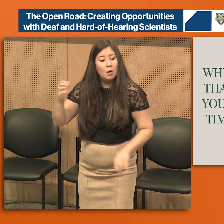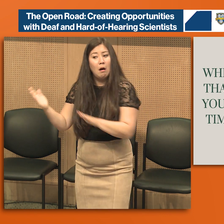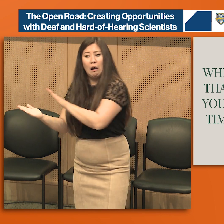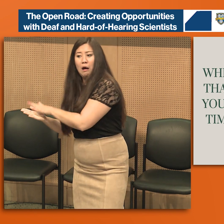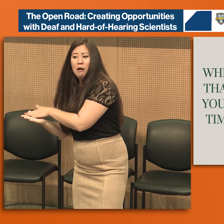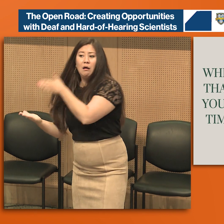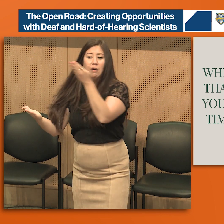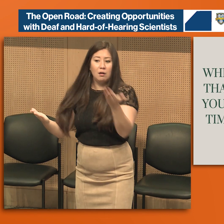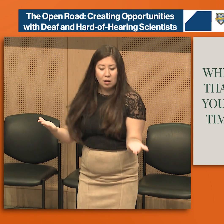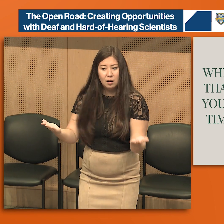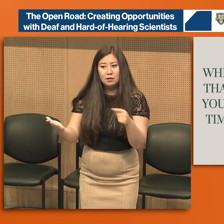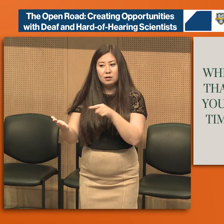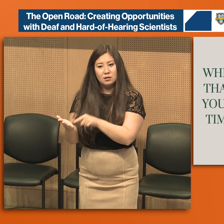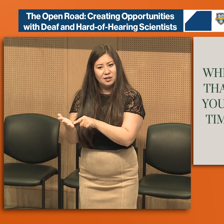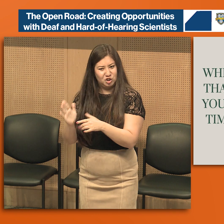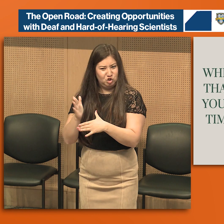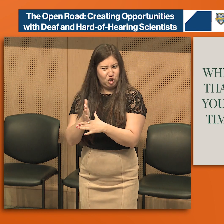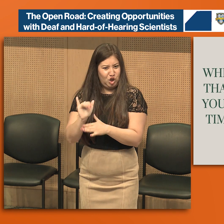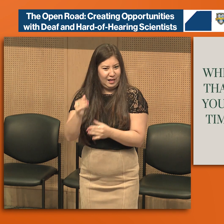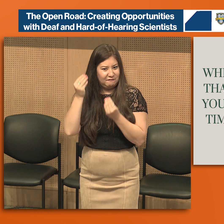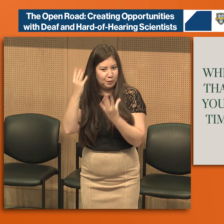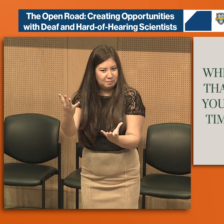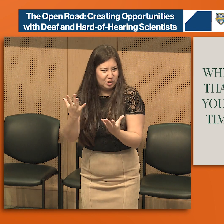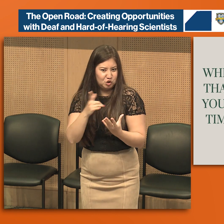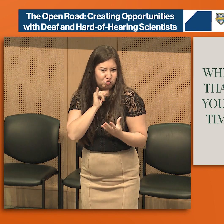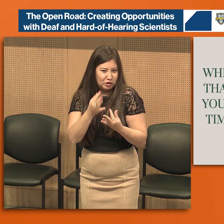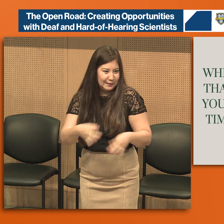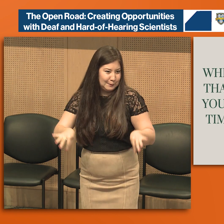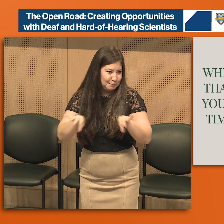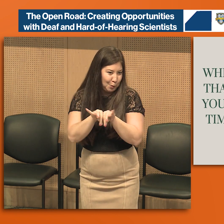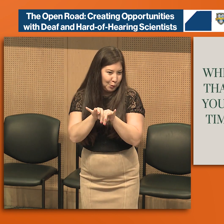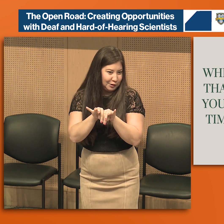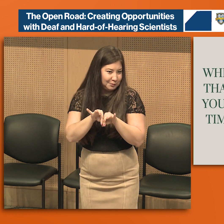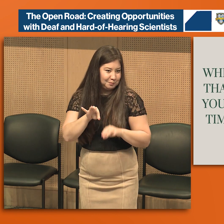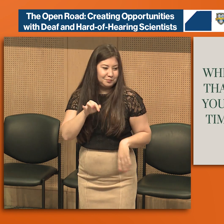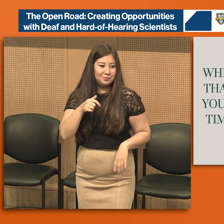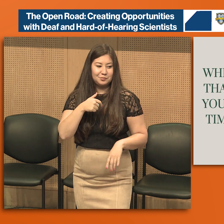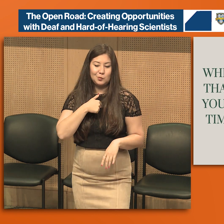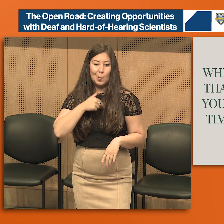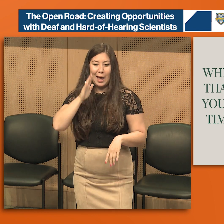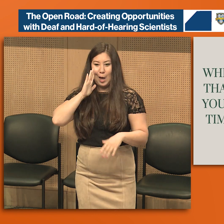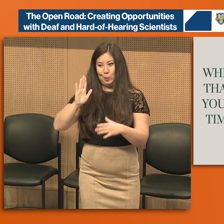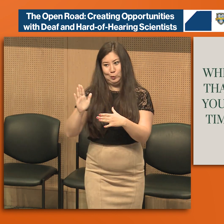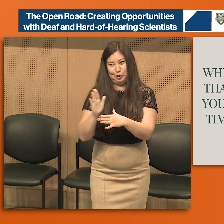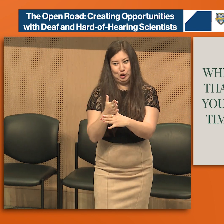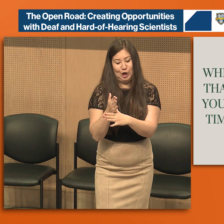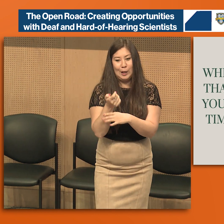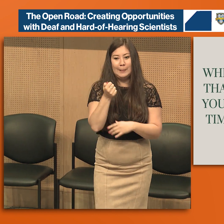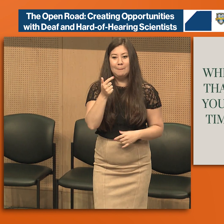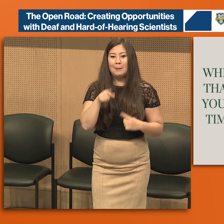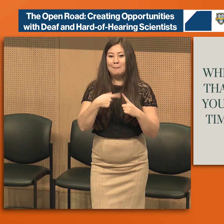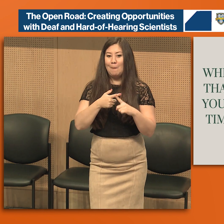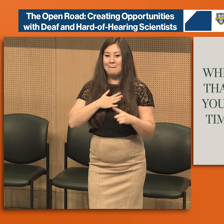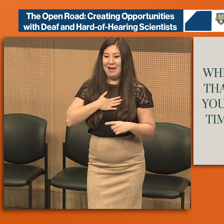So, if we don't have any data, it's still worth sharing. I just wanted to share with you